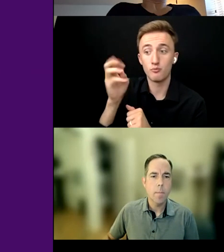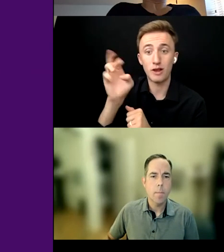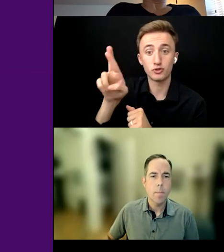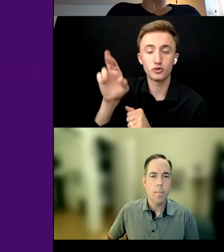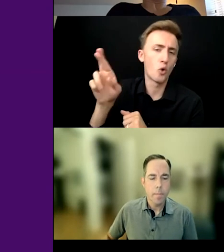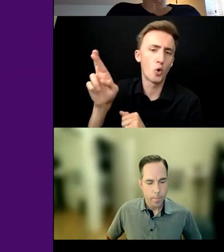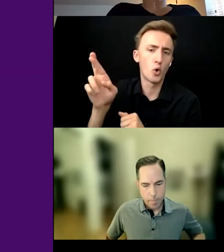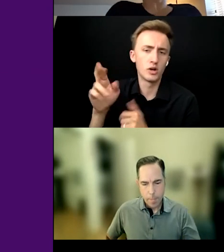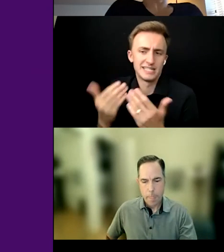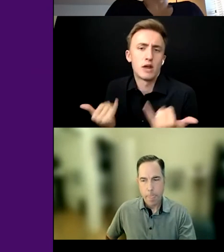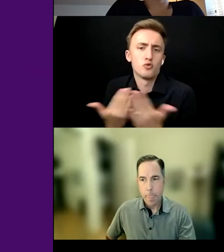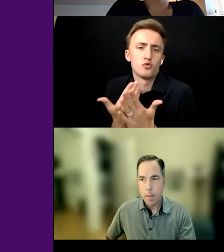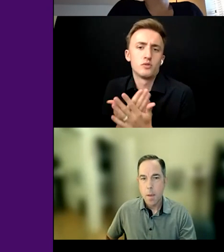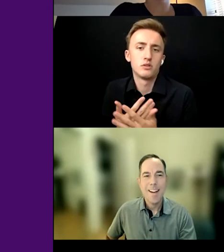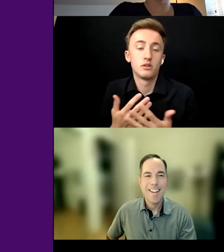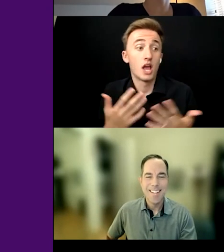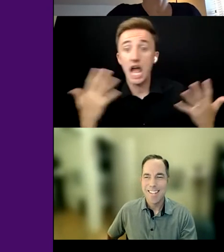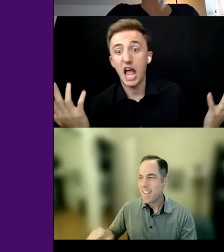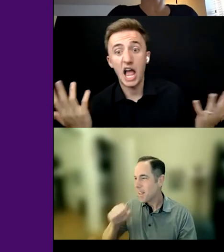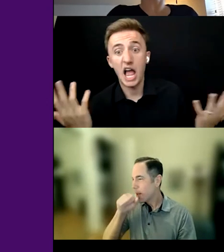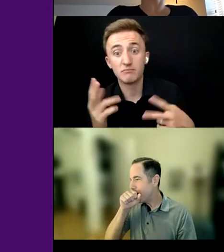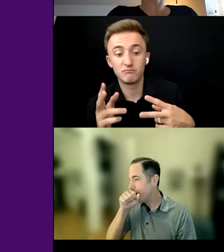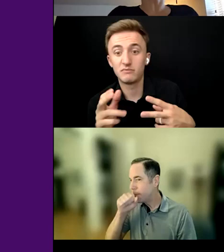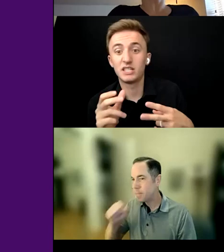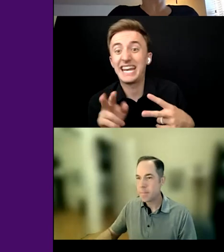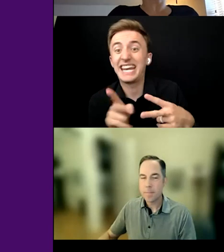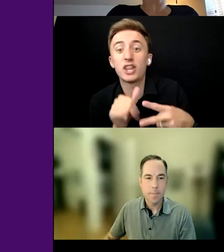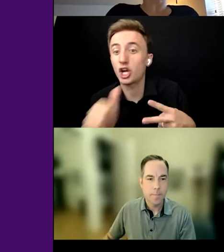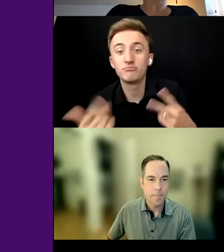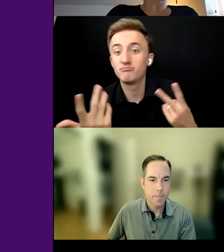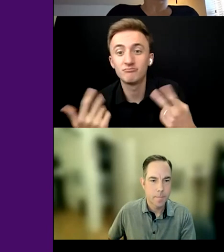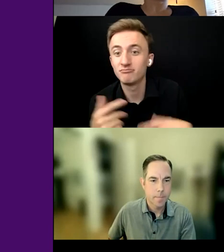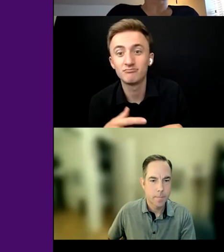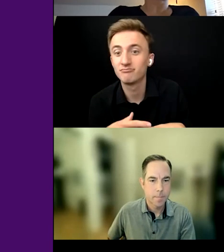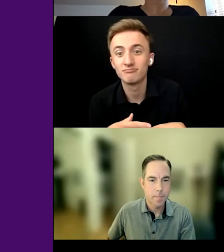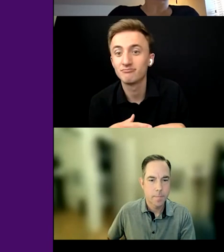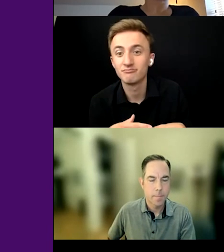Leonie: Neither, none of the conventional browsers, Chrome,